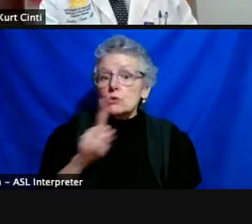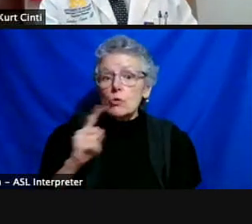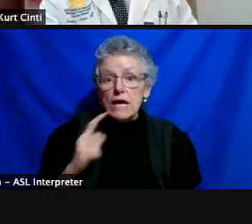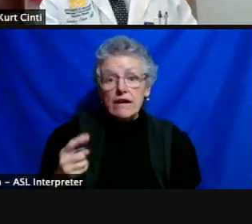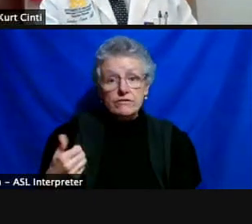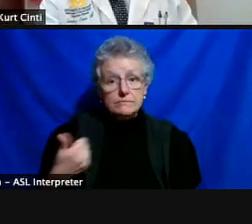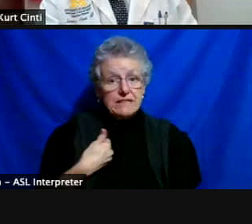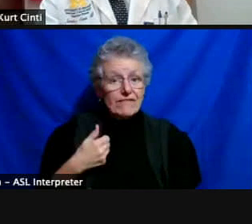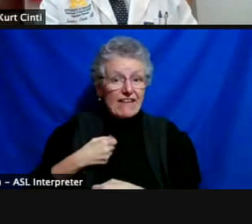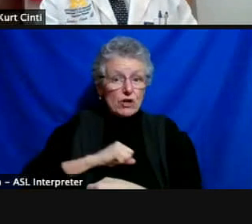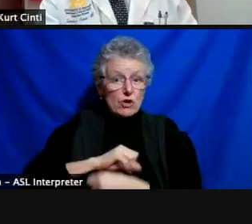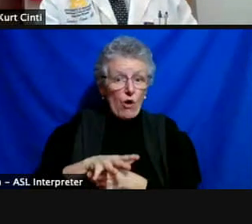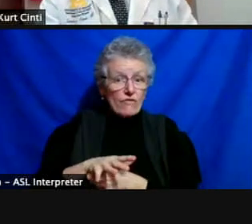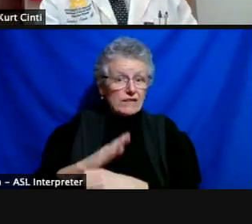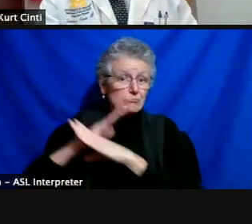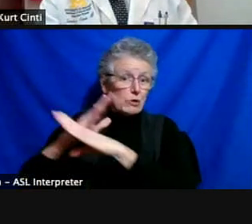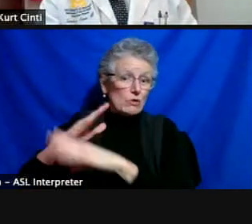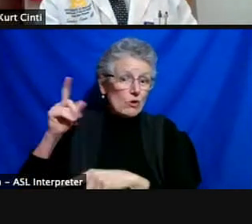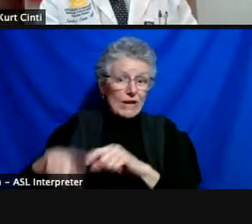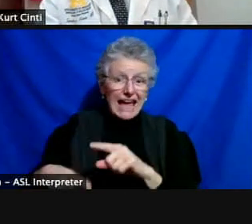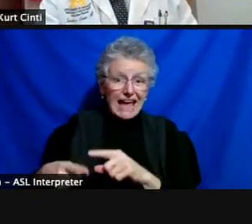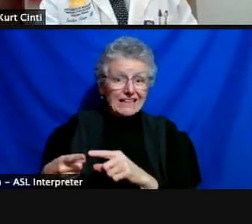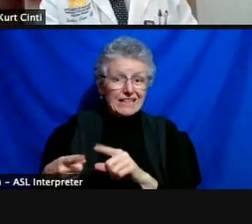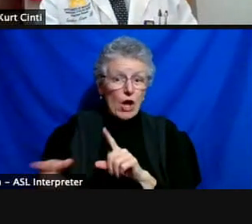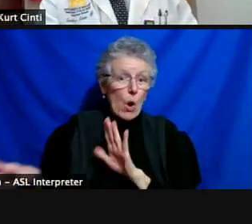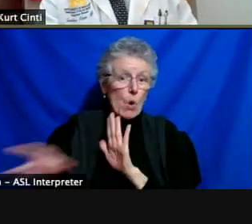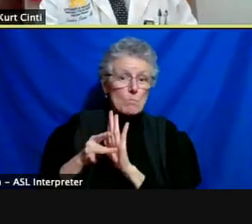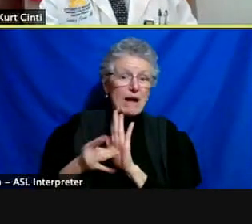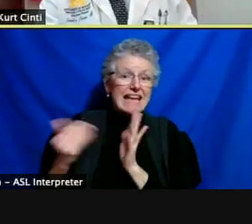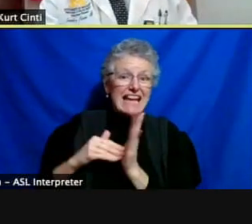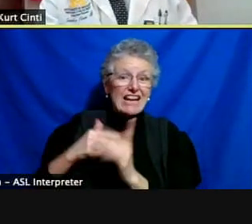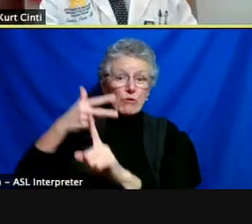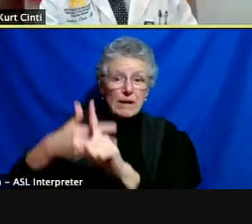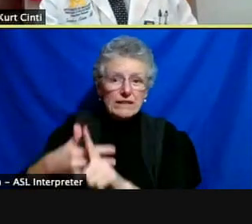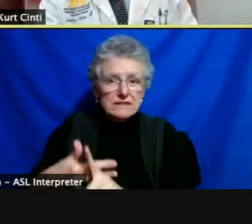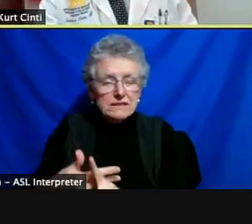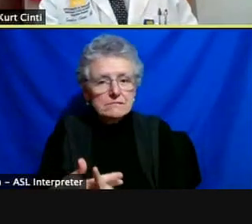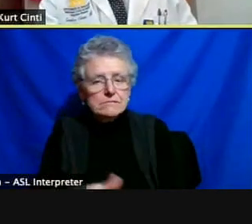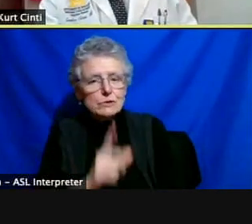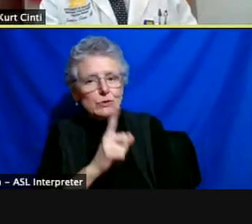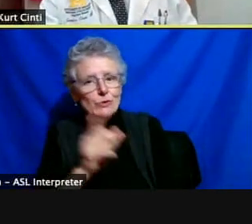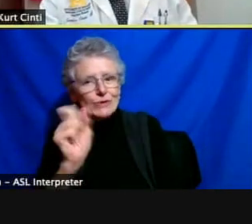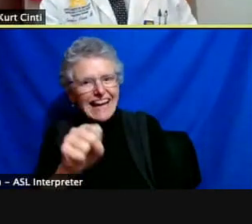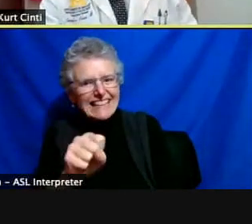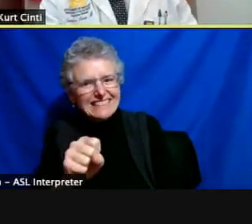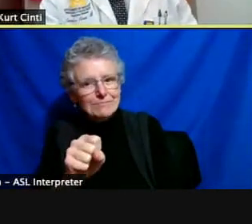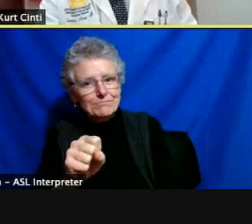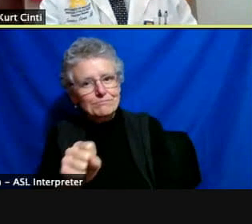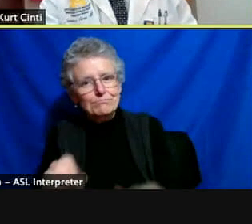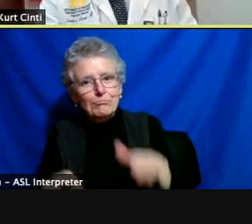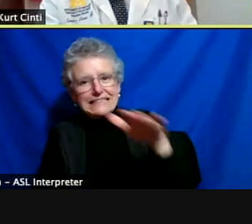that you are immune from getting it again in three months? Essentially, yes. Now yes. Let's say yes.